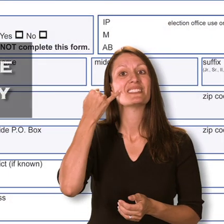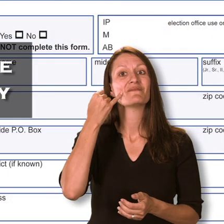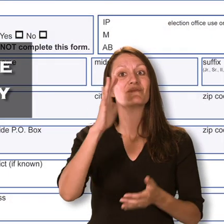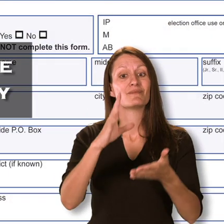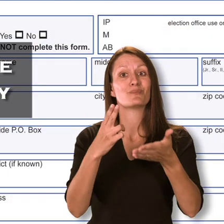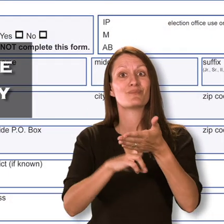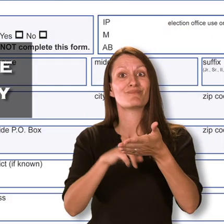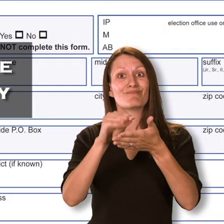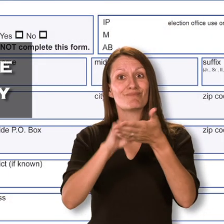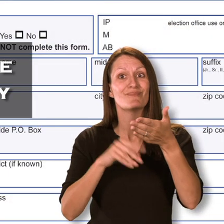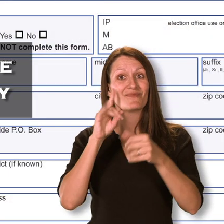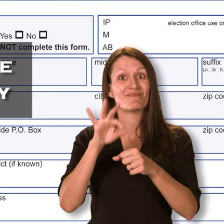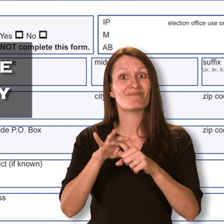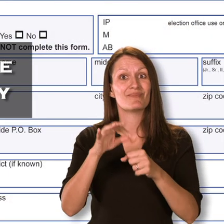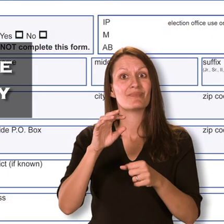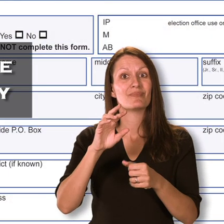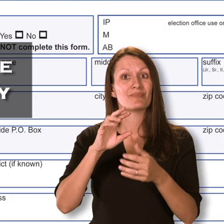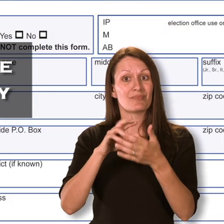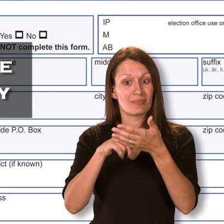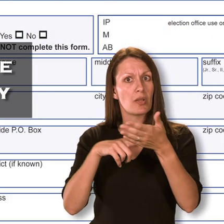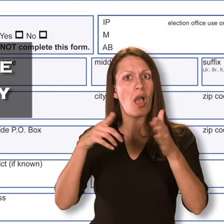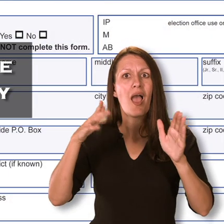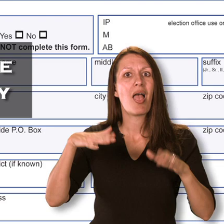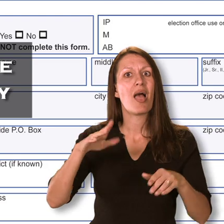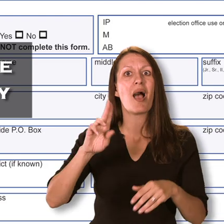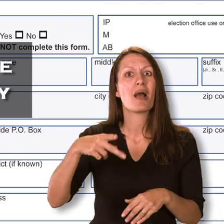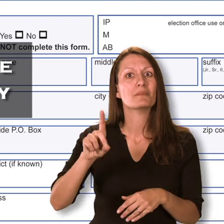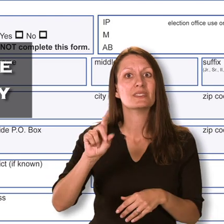If you haven't registered or need to update your registration,